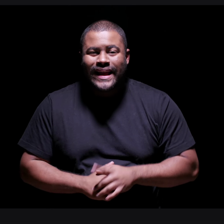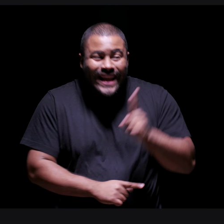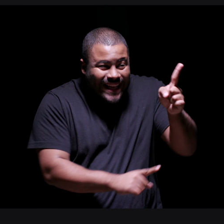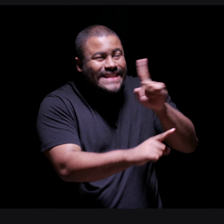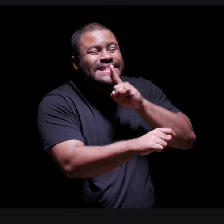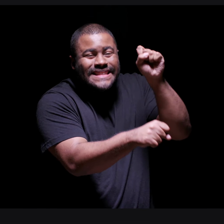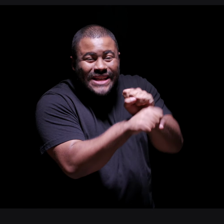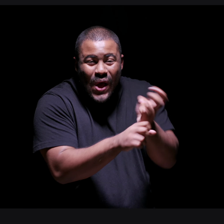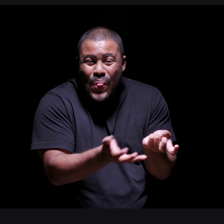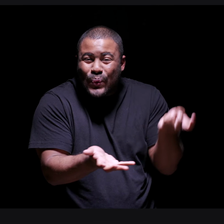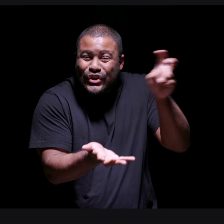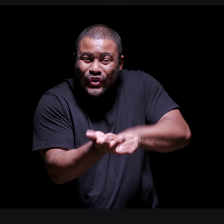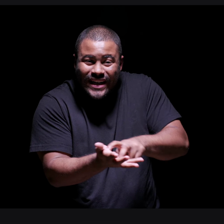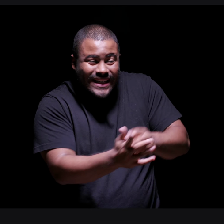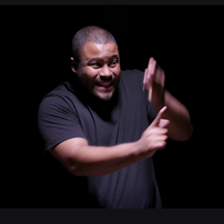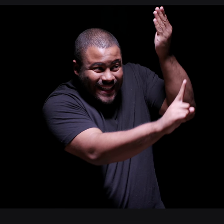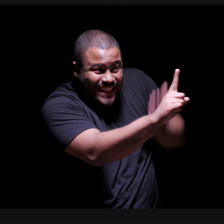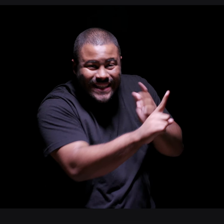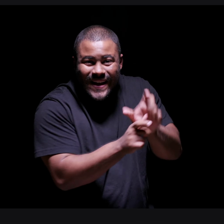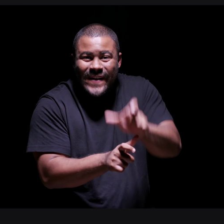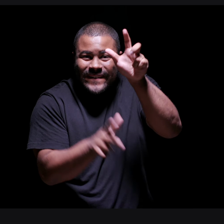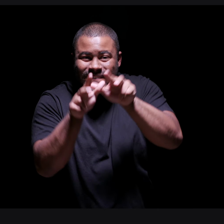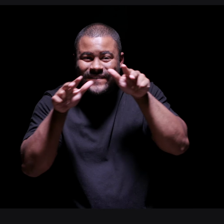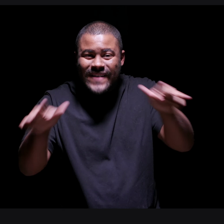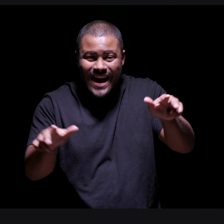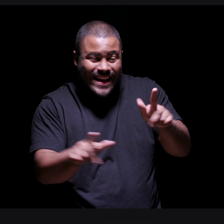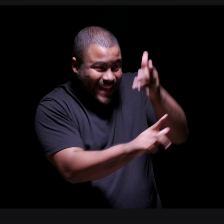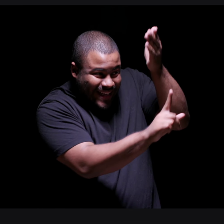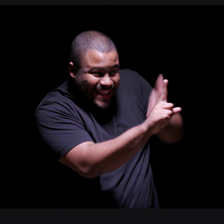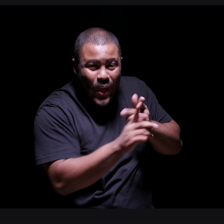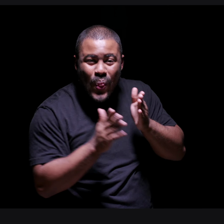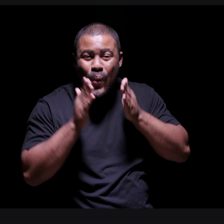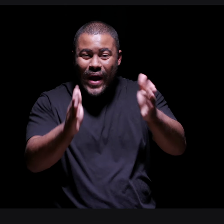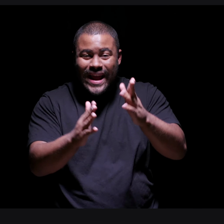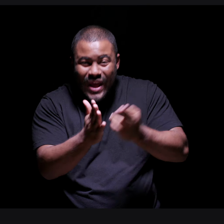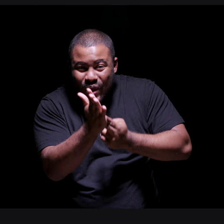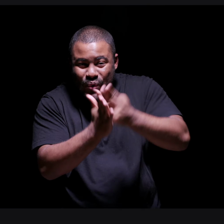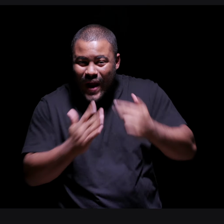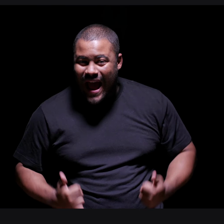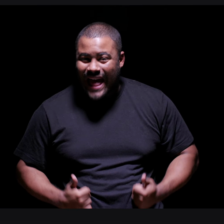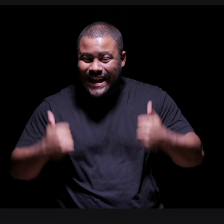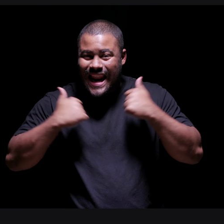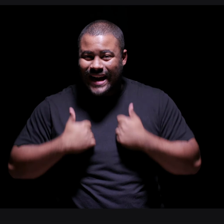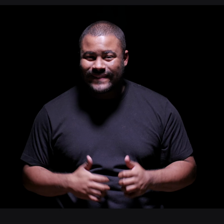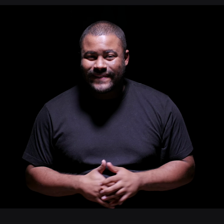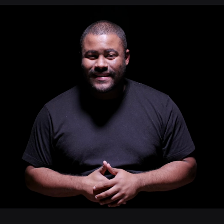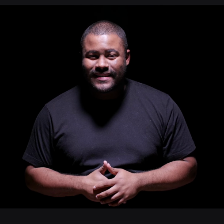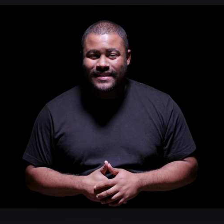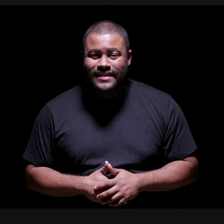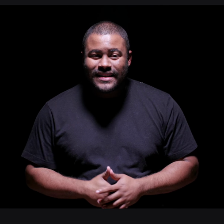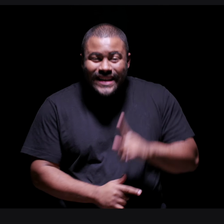He says all of this, "I Am the resurrection; I Am the vine; I Am the way, the truth, the life."